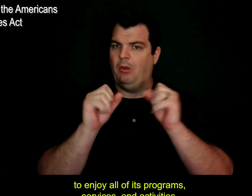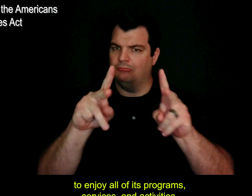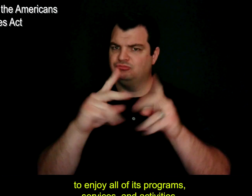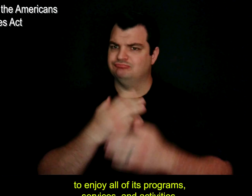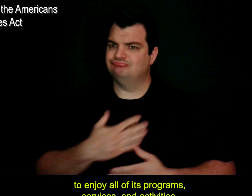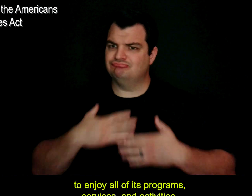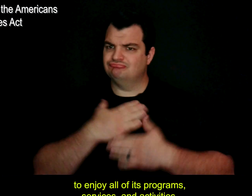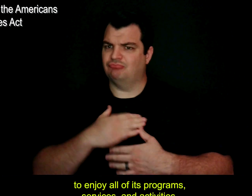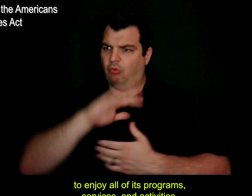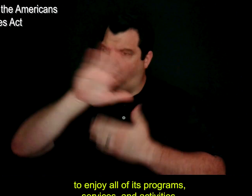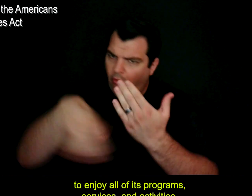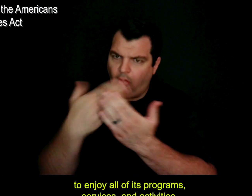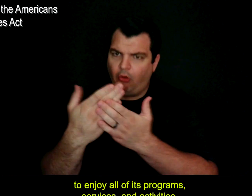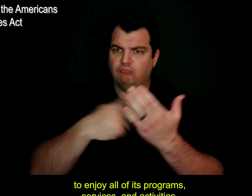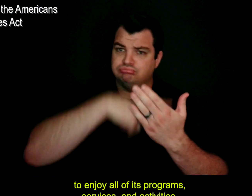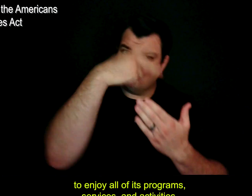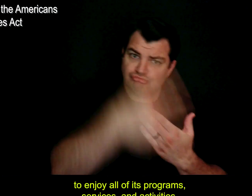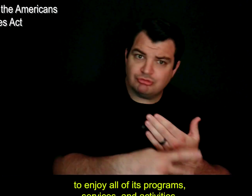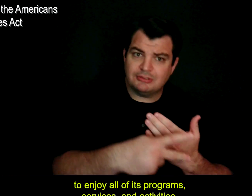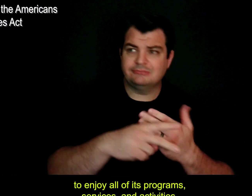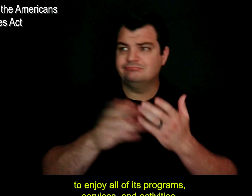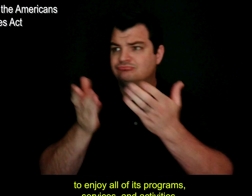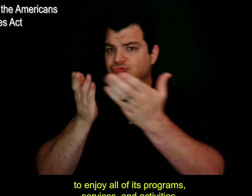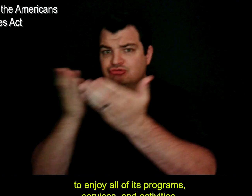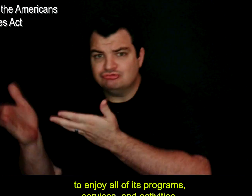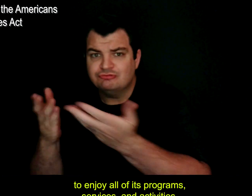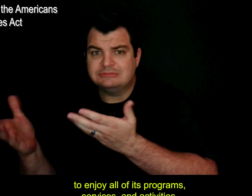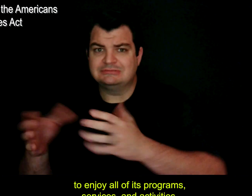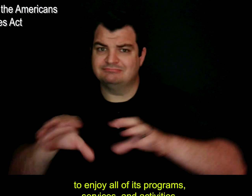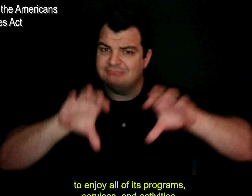to enjoy all of its programs, services, and activities.